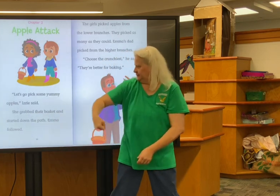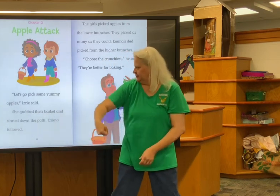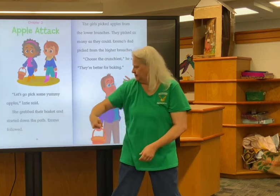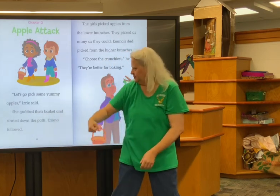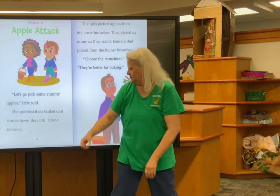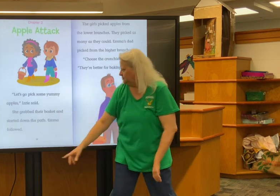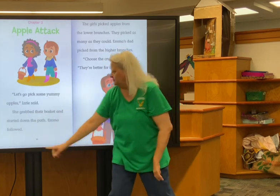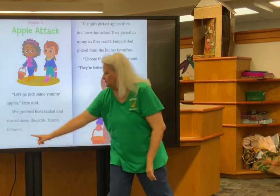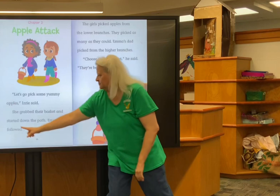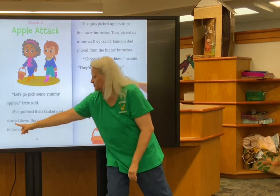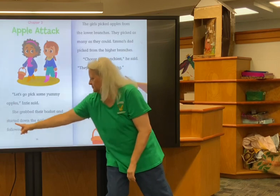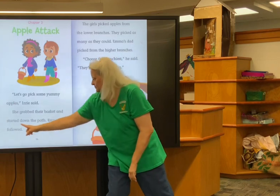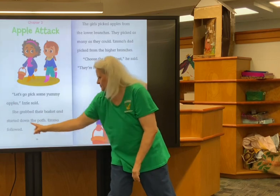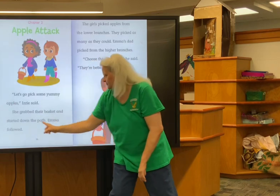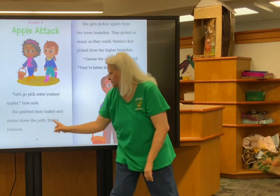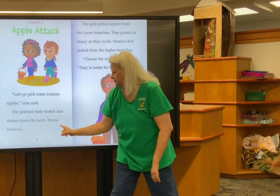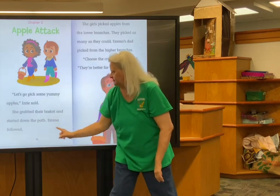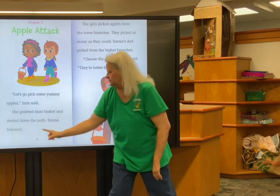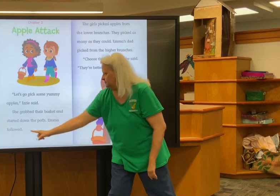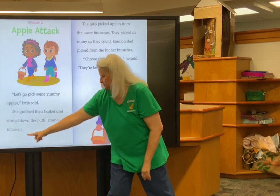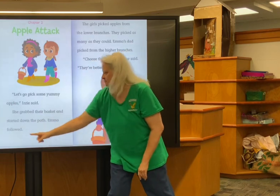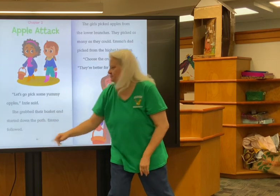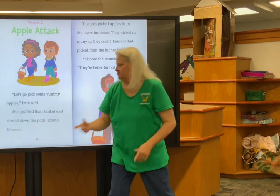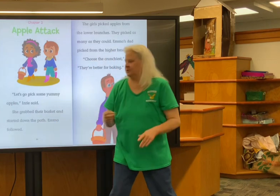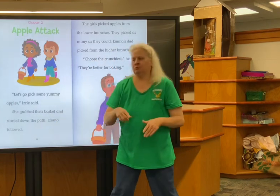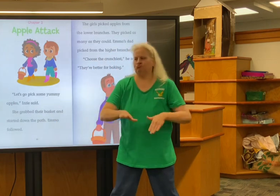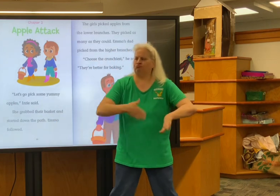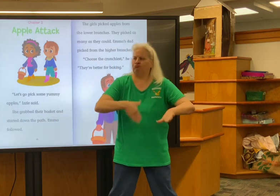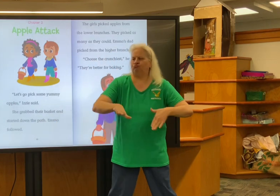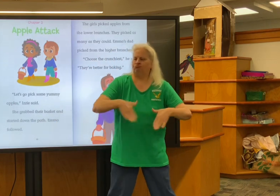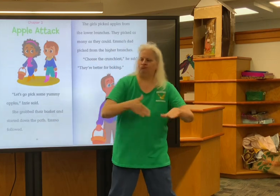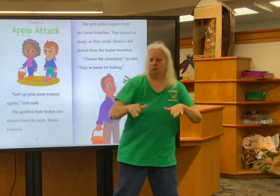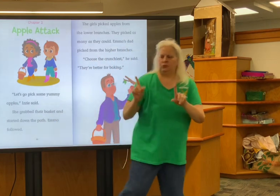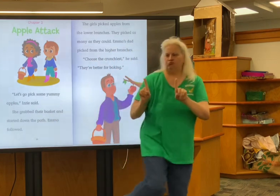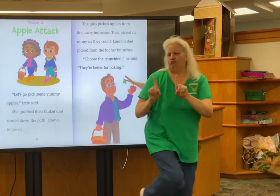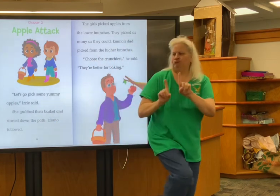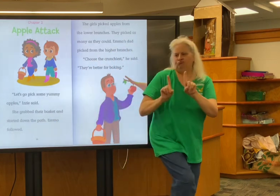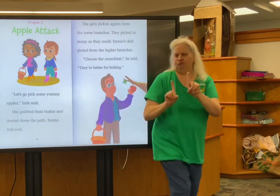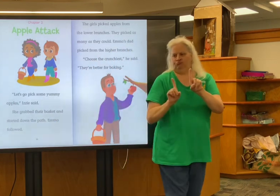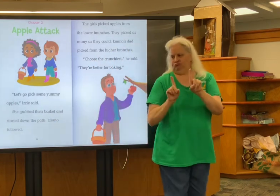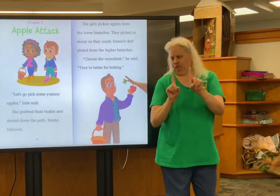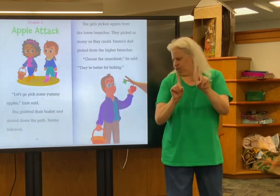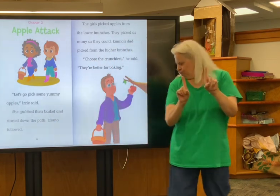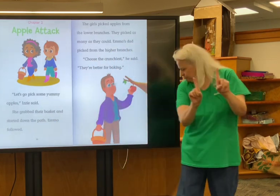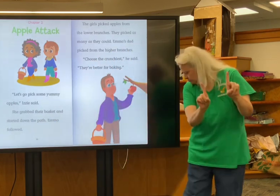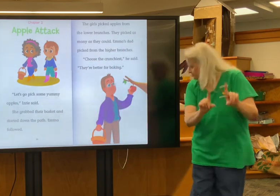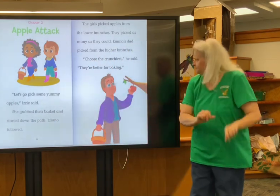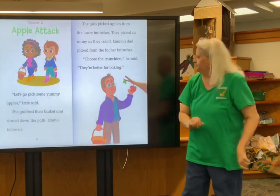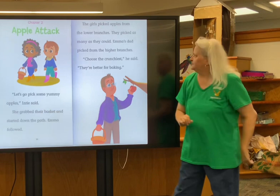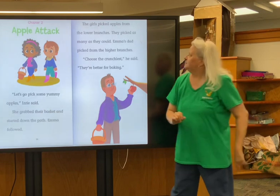She grabbed their bucket and started down the path. Emma followed.